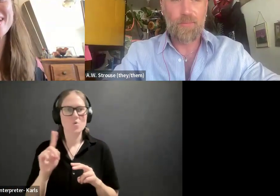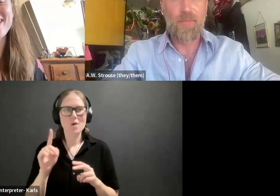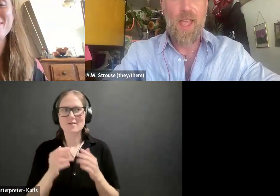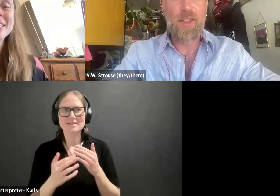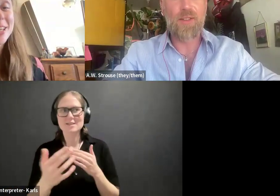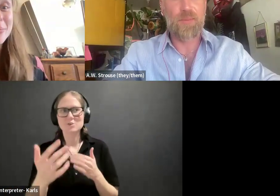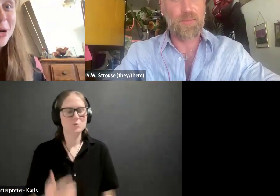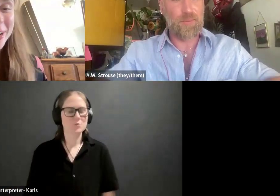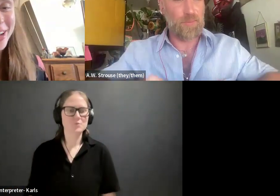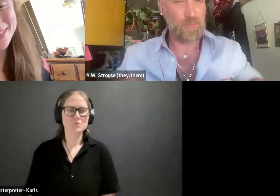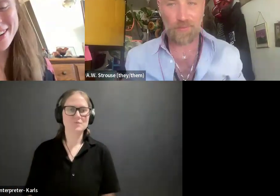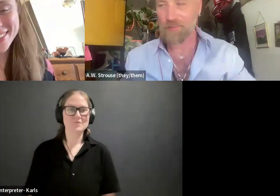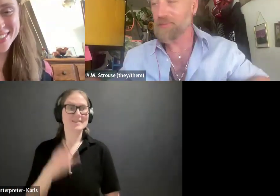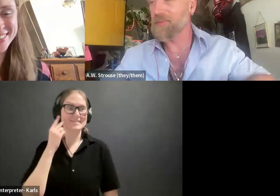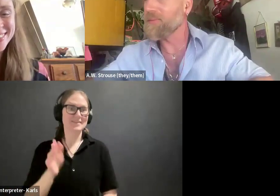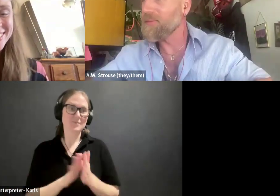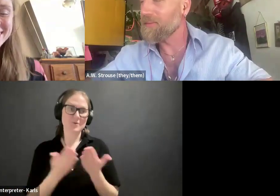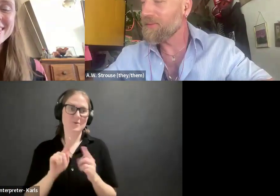Um, and seeing the book when it comes out.